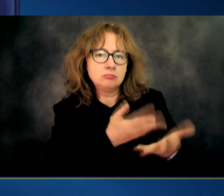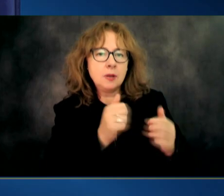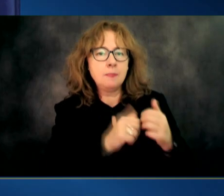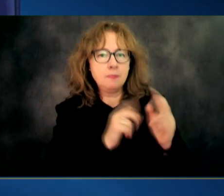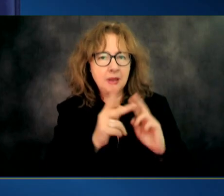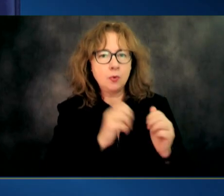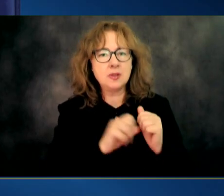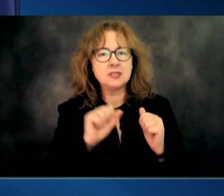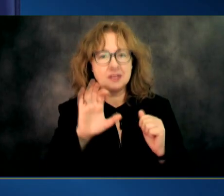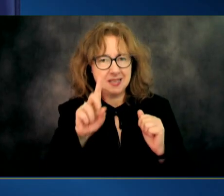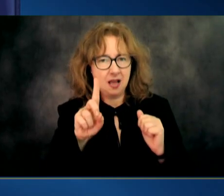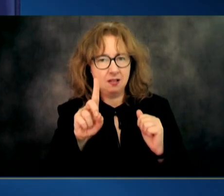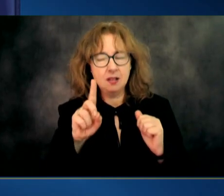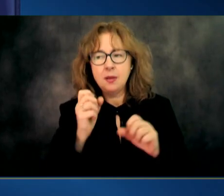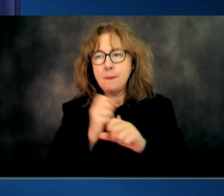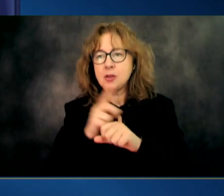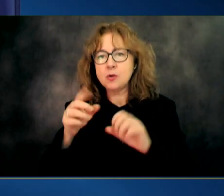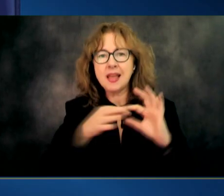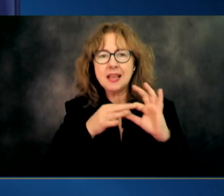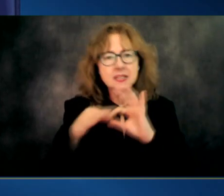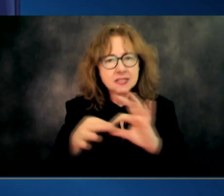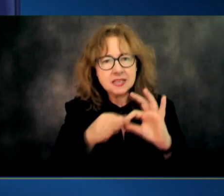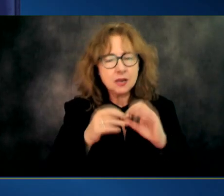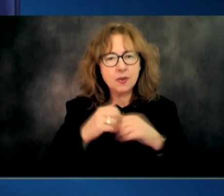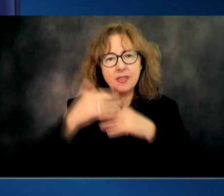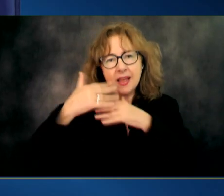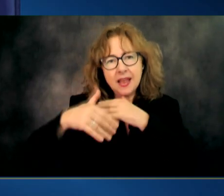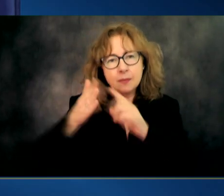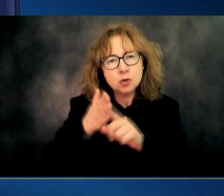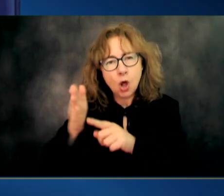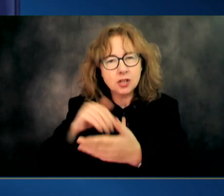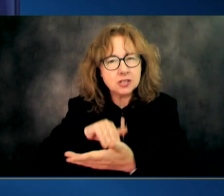of care with their hematologist and other specialists. Making sure that there's a